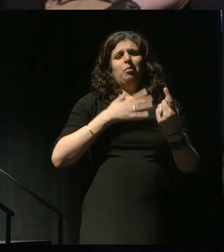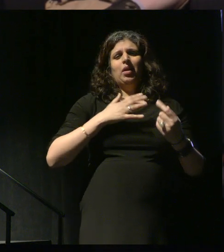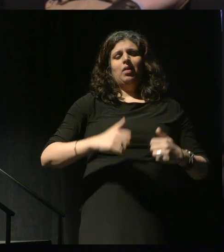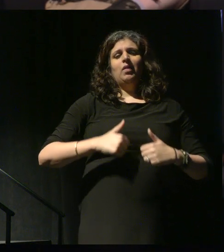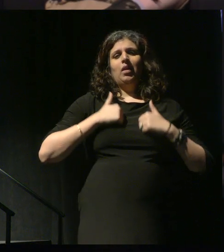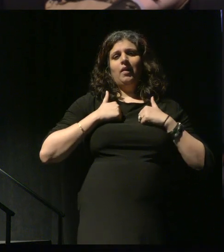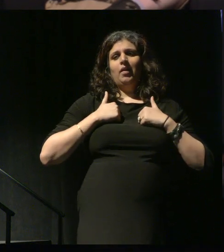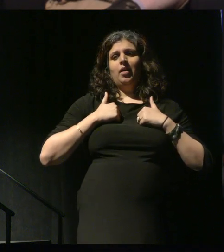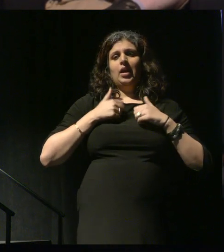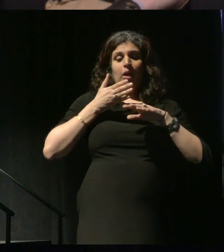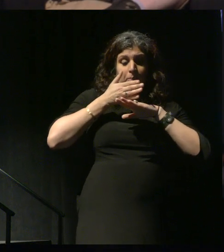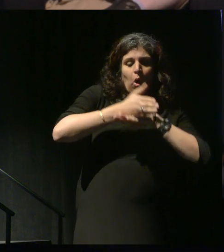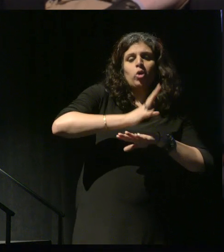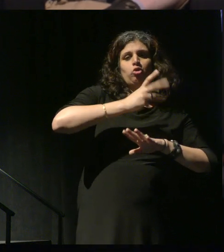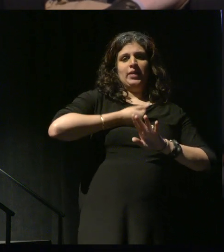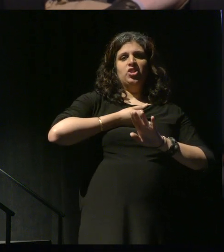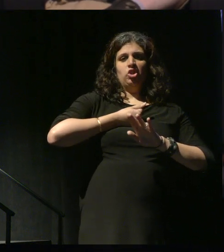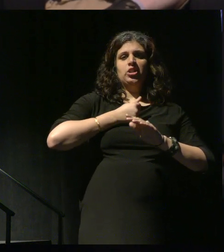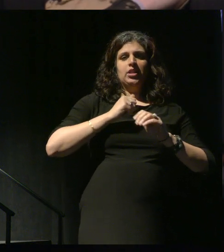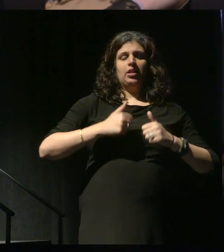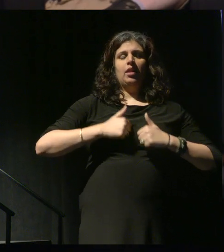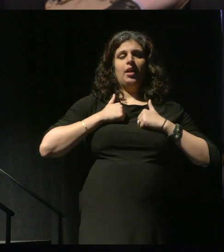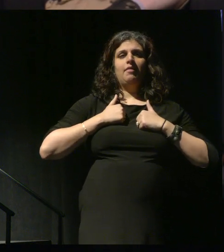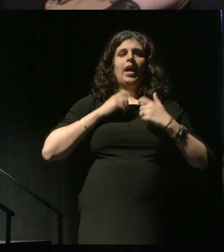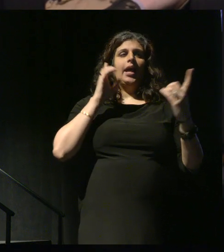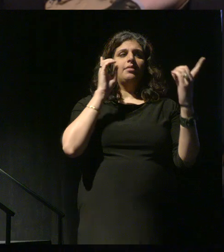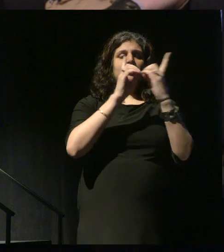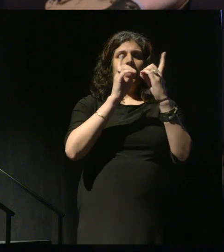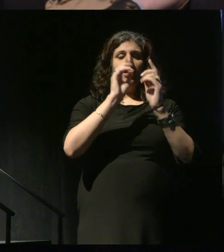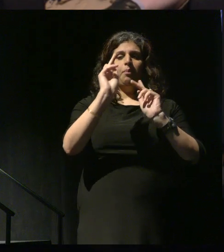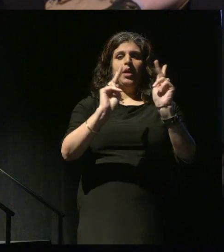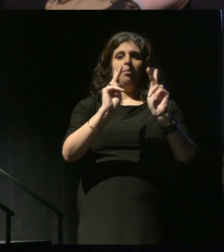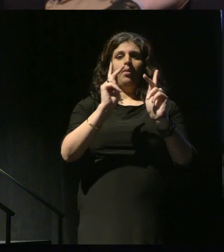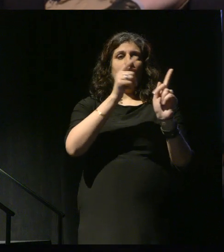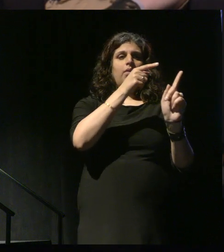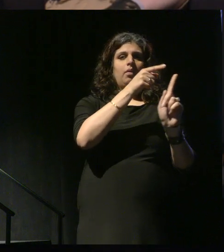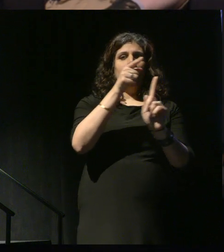post-transition life dated people who were completely fine